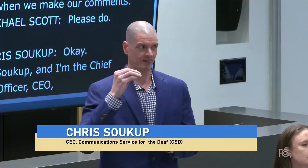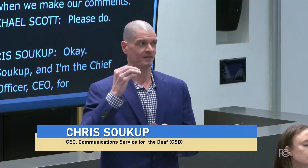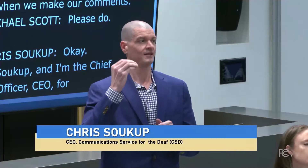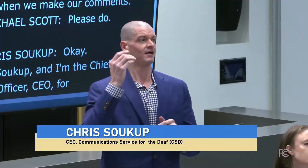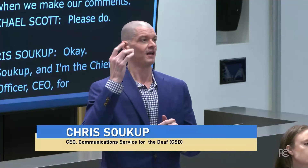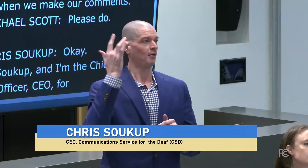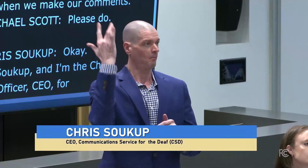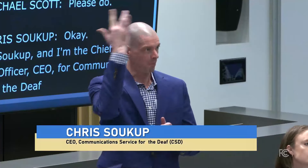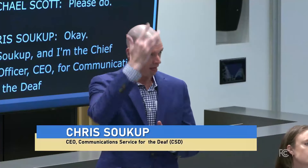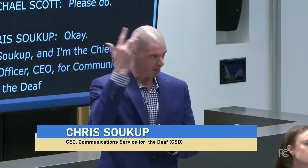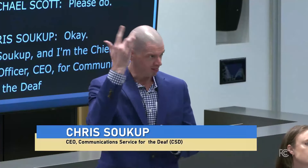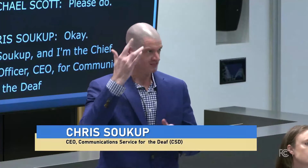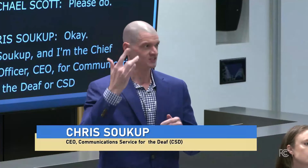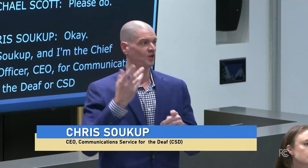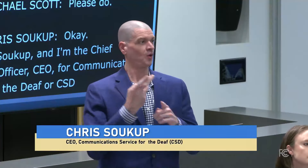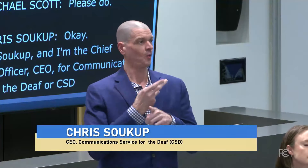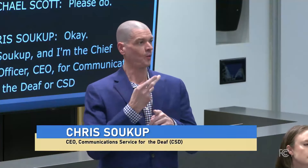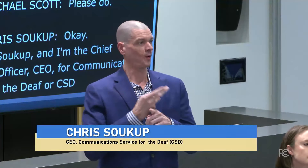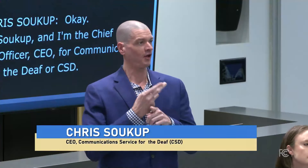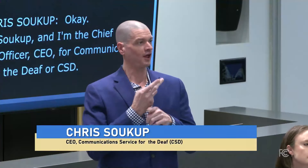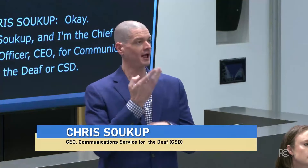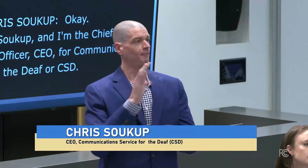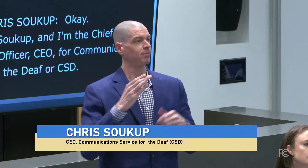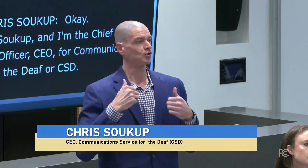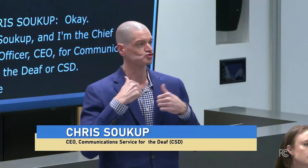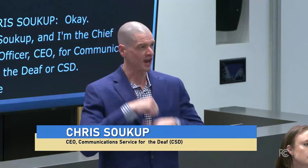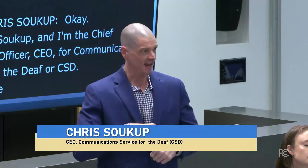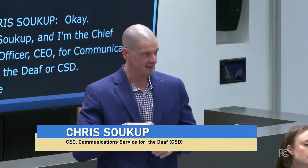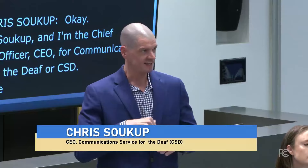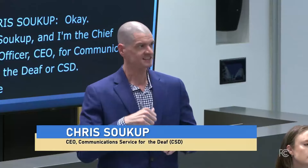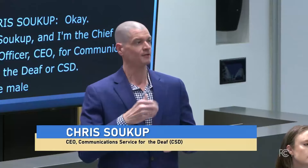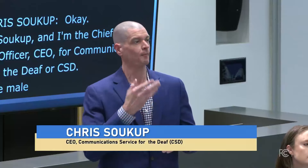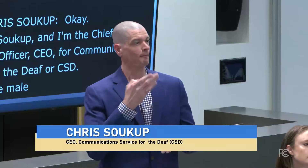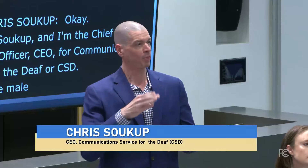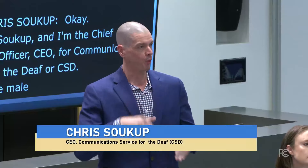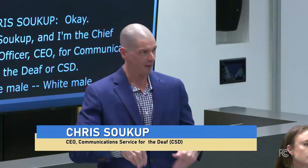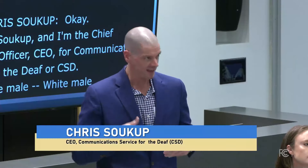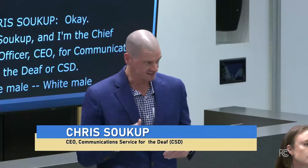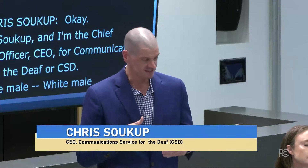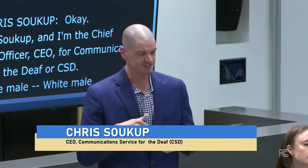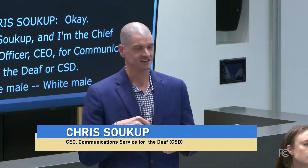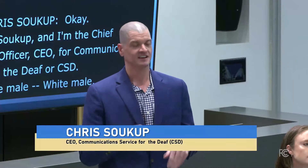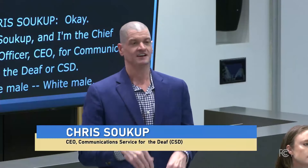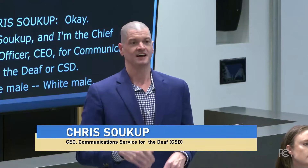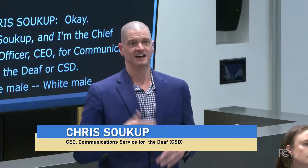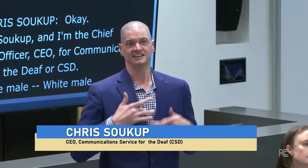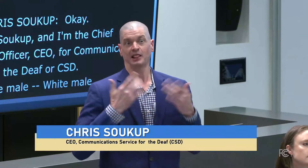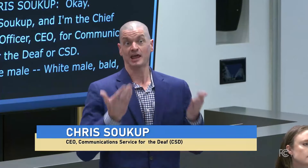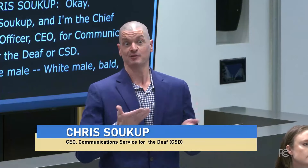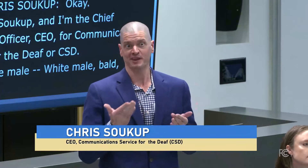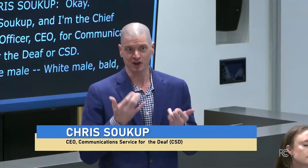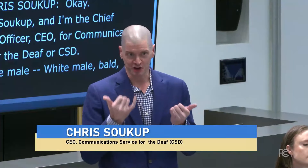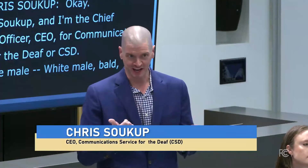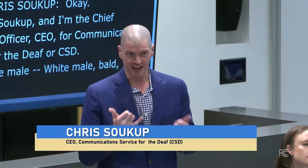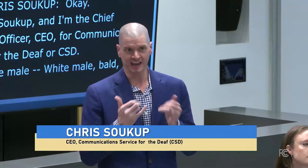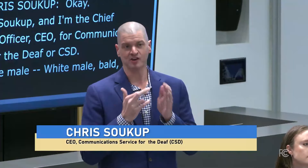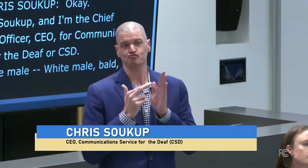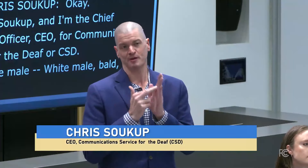I'M CHRIS SOUKUP, AND I'M THE CHIEF EXECUTIVE OFFICER, CEO, FOR COMMUNICATIONS SERVICE FOR THE DEAF OR CSD.